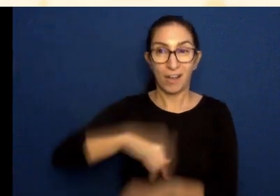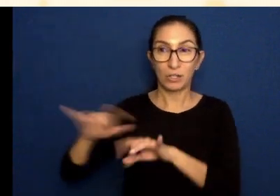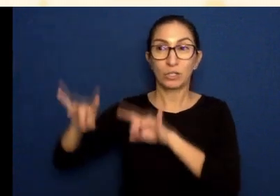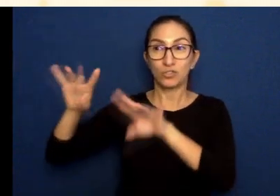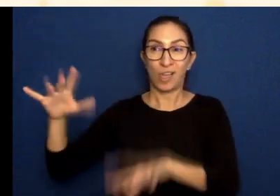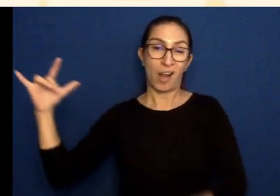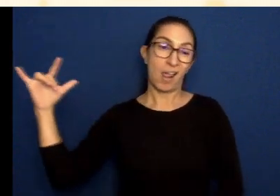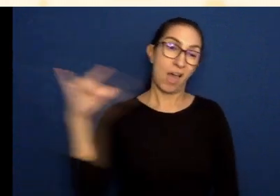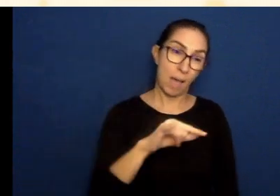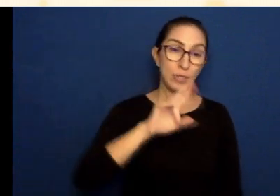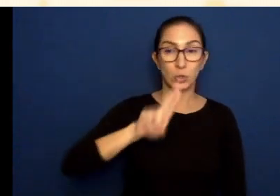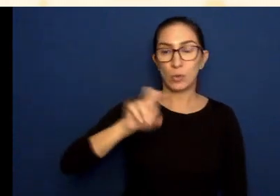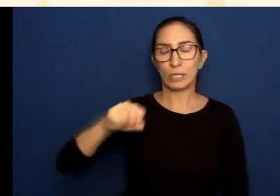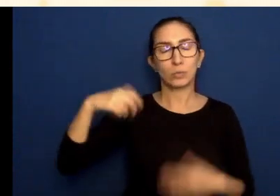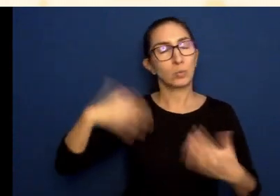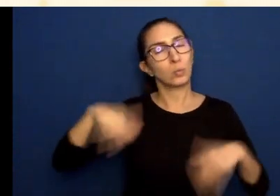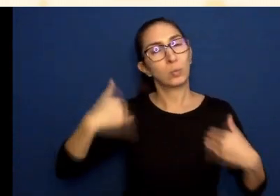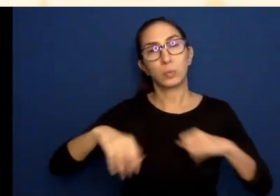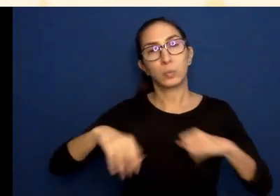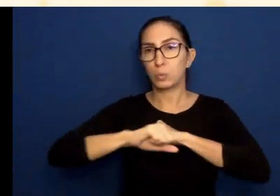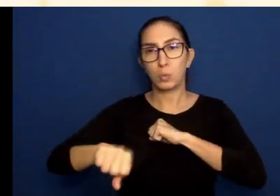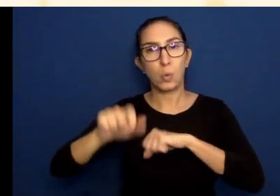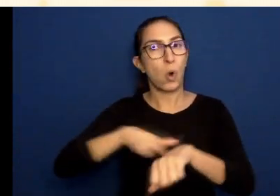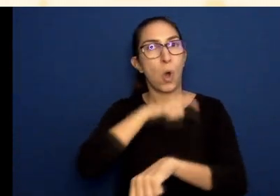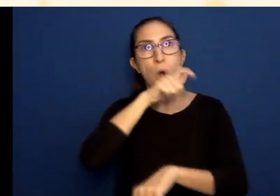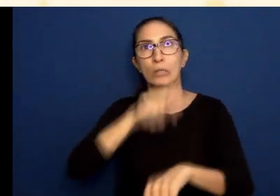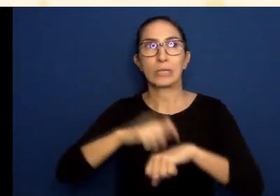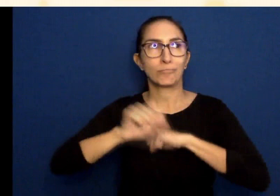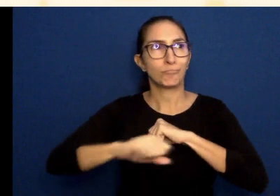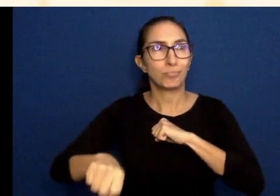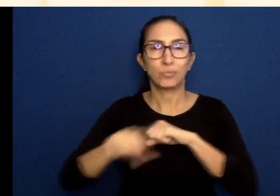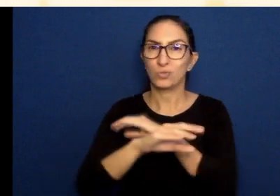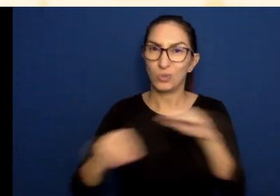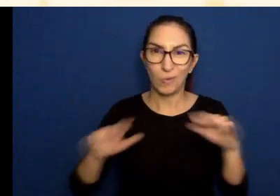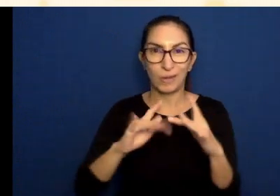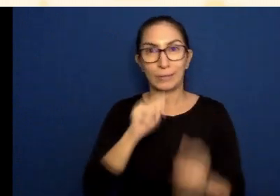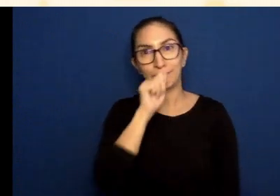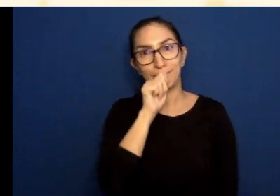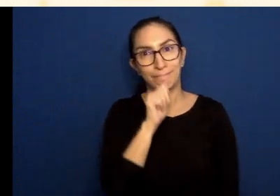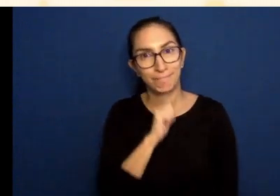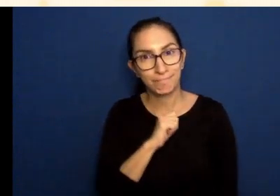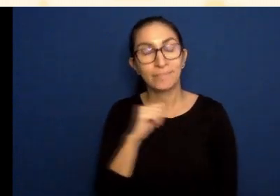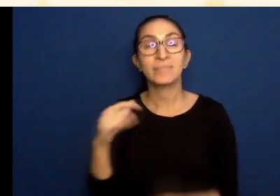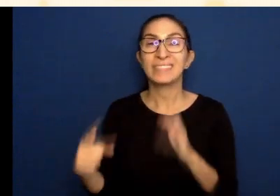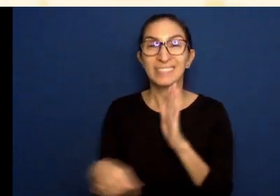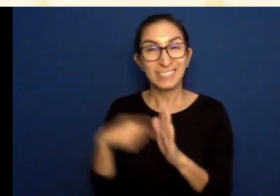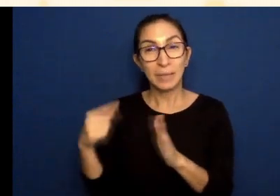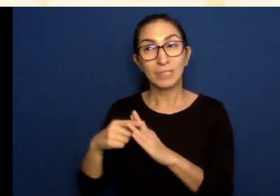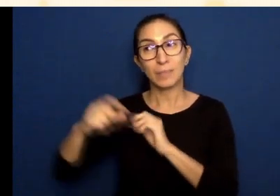on airplanes. And the flight from Australia to the US is about 14,15 hours,